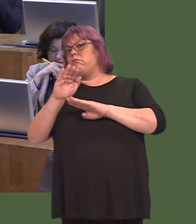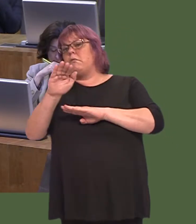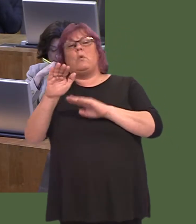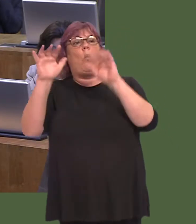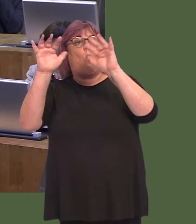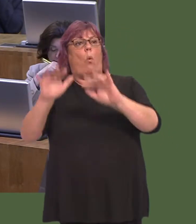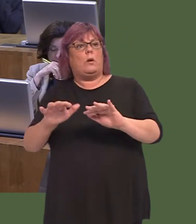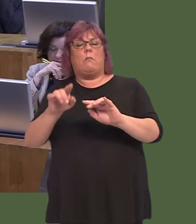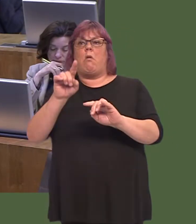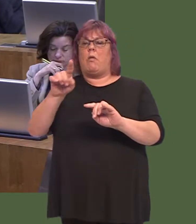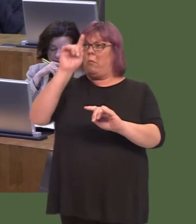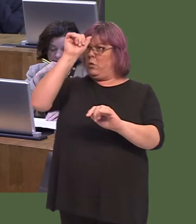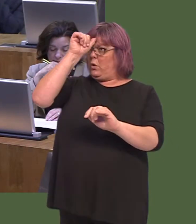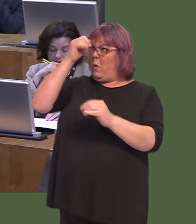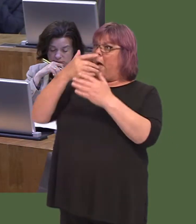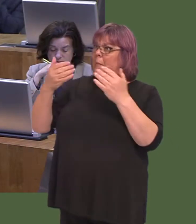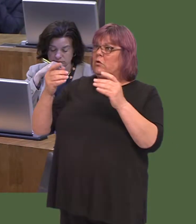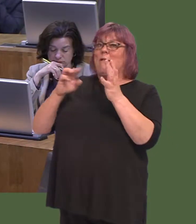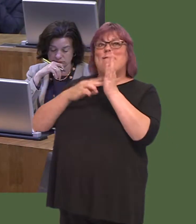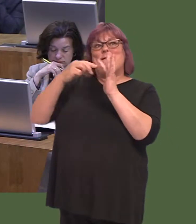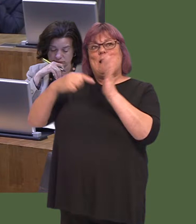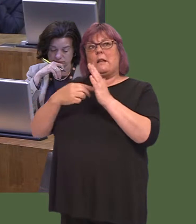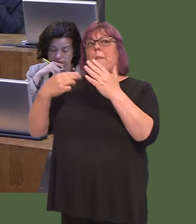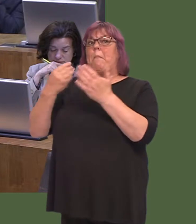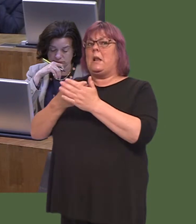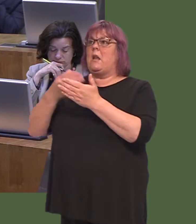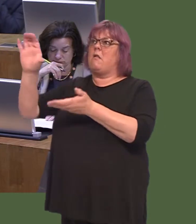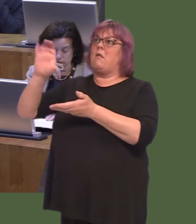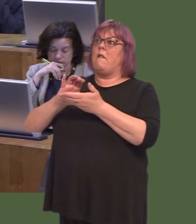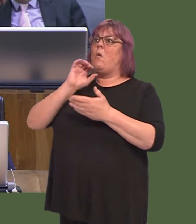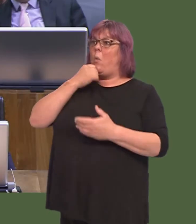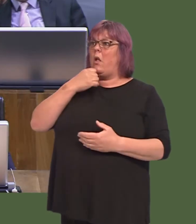definitive net sum of money, it's very difficult to make any commitments at this stage.